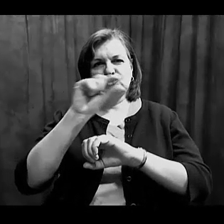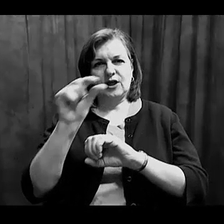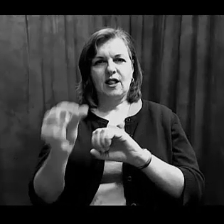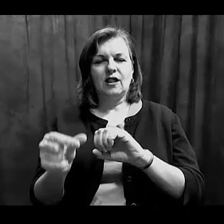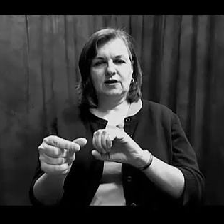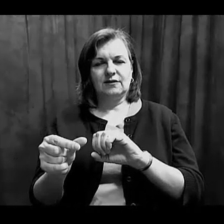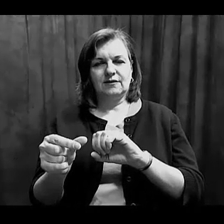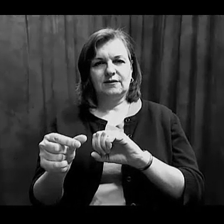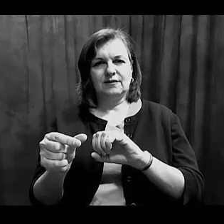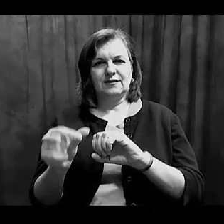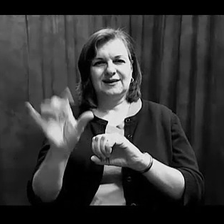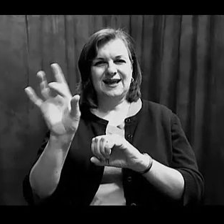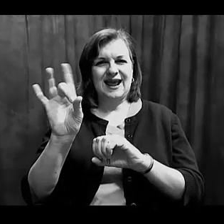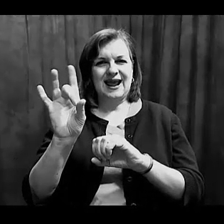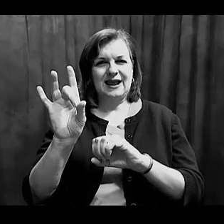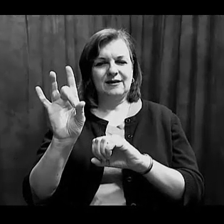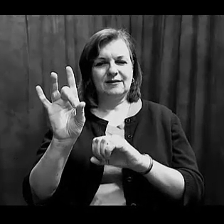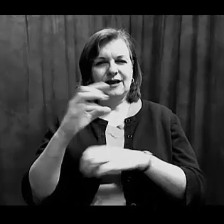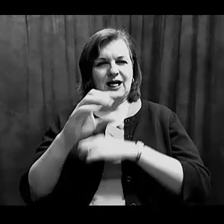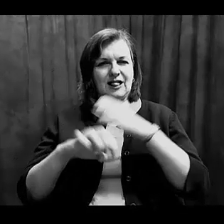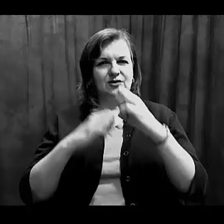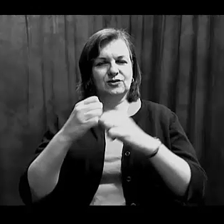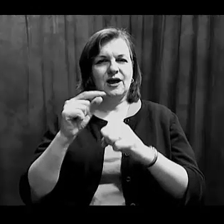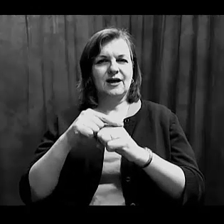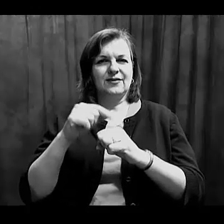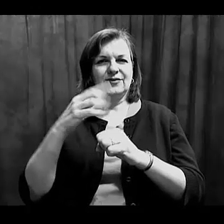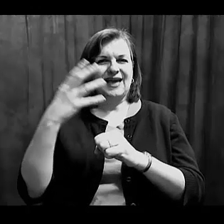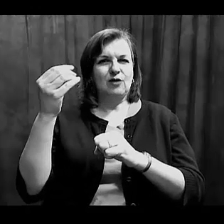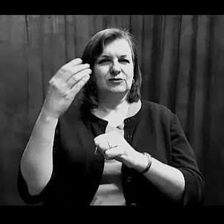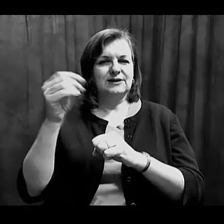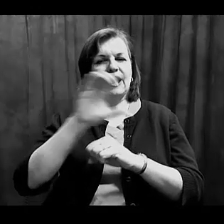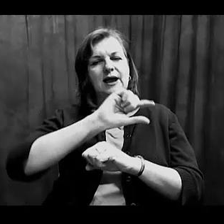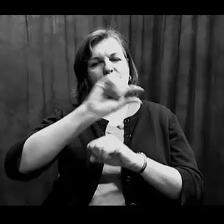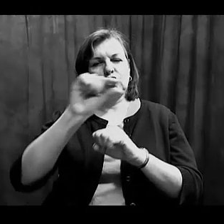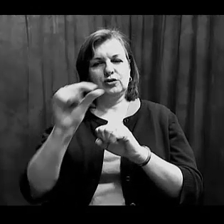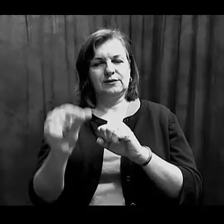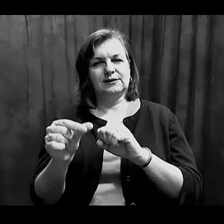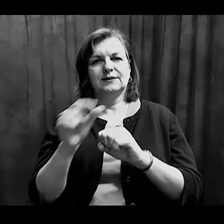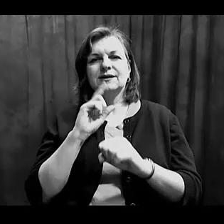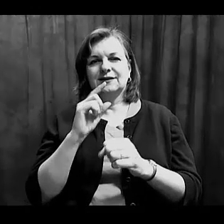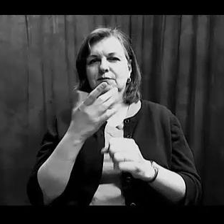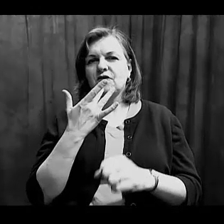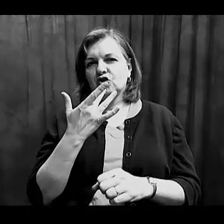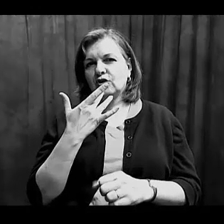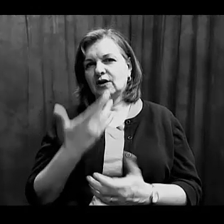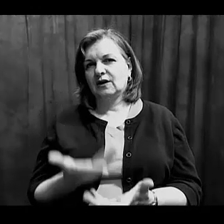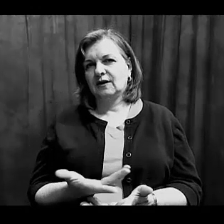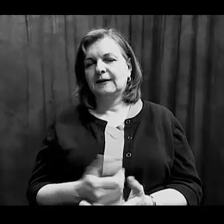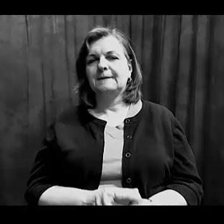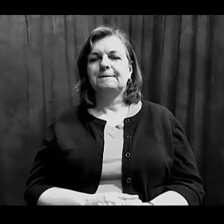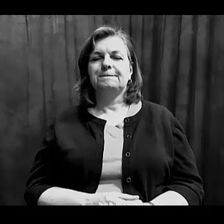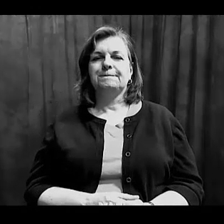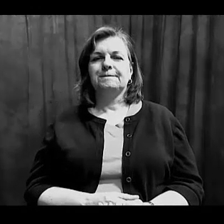8 electrons at the outside ring or outside cloud is preferred